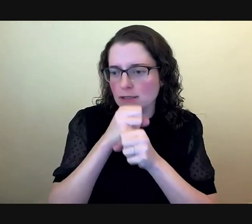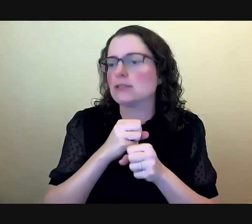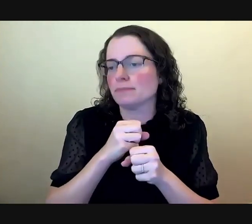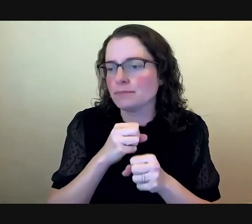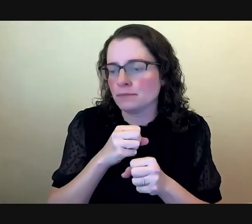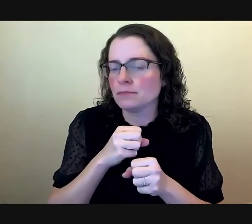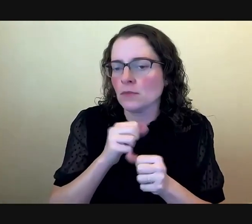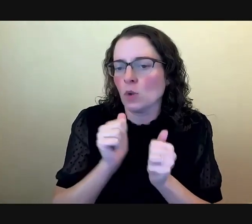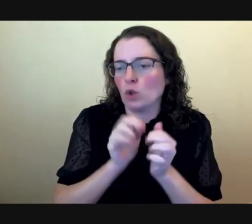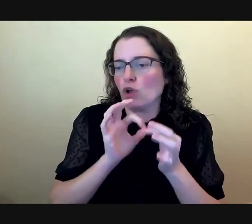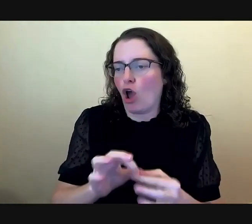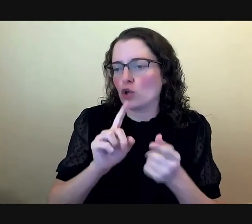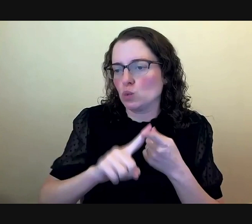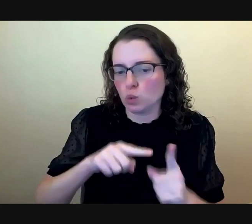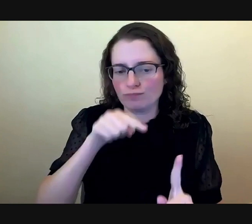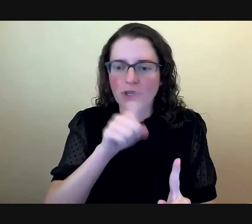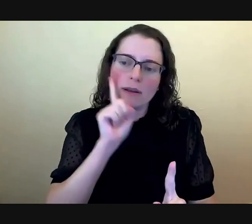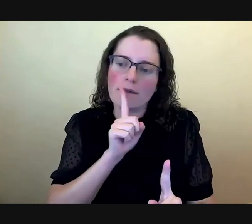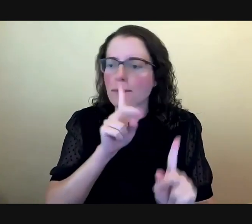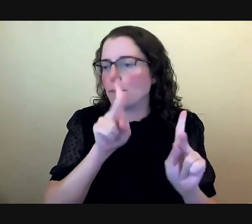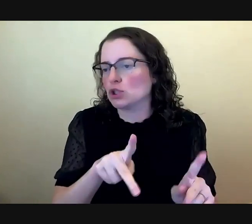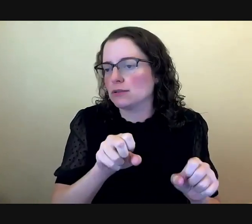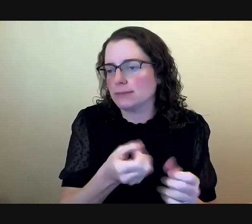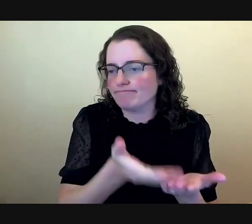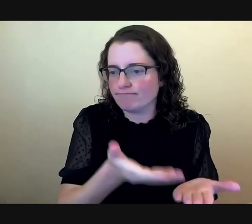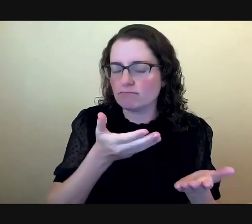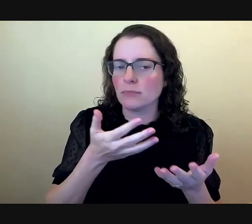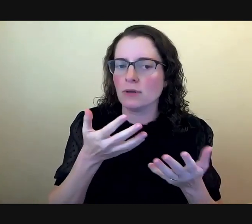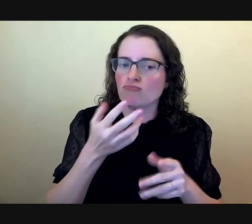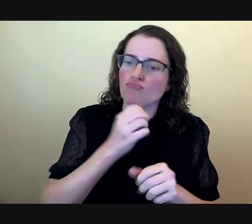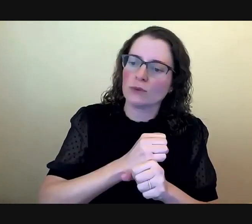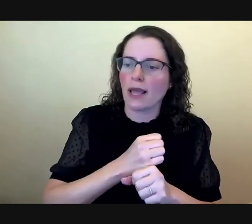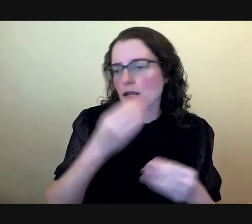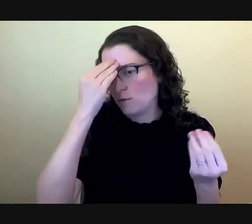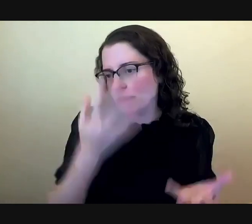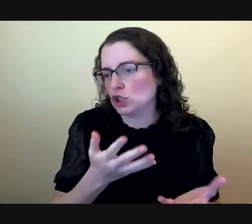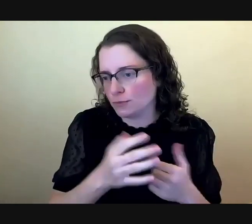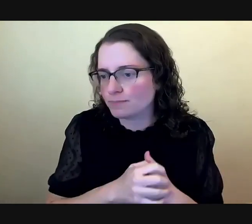to strict confidentiality rules in regards to the deaf person that they're providing services for